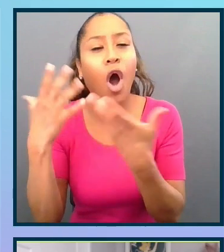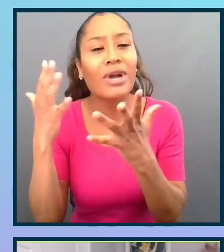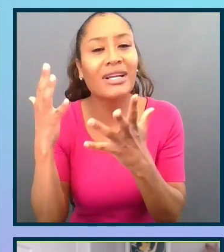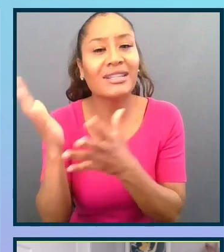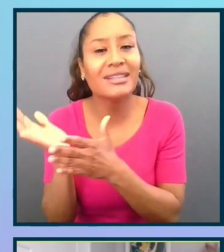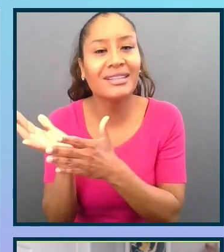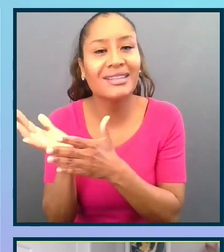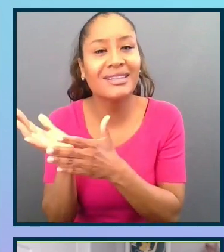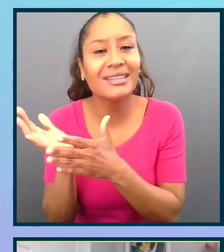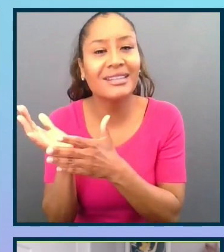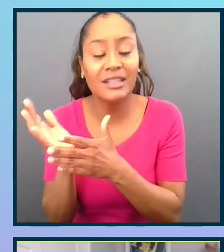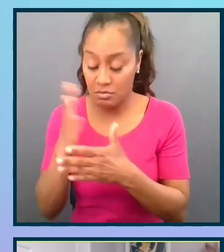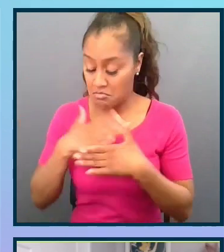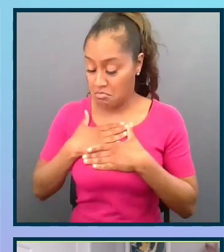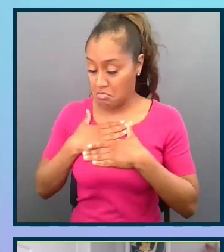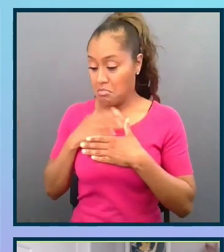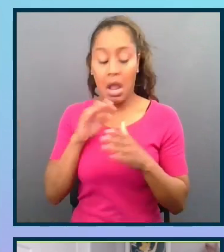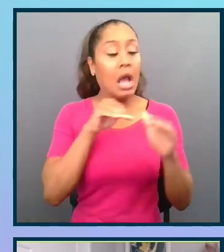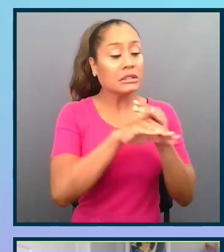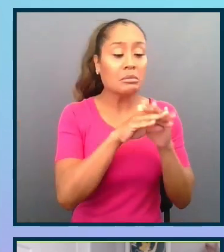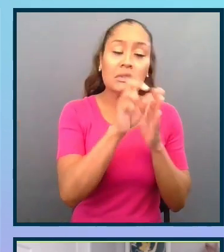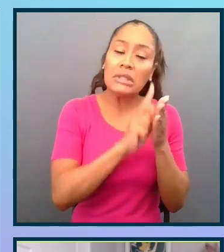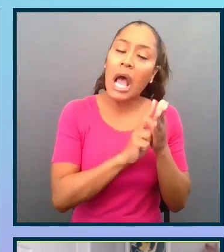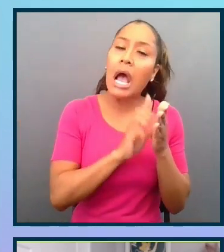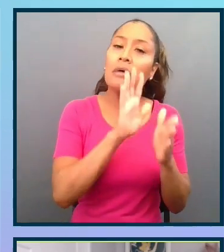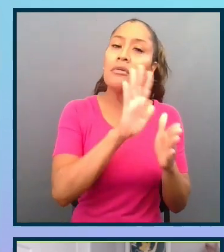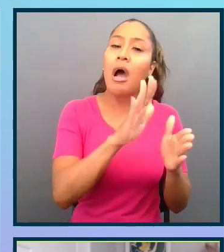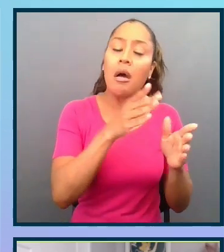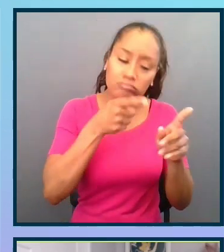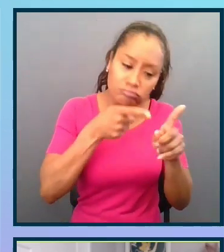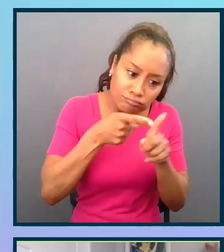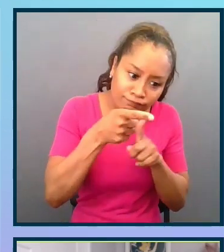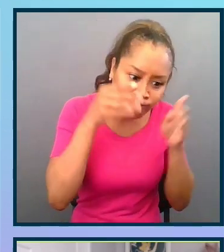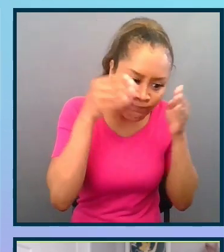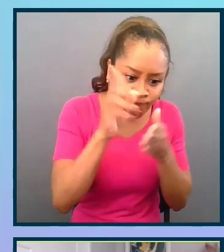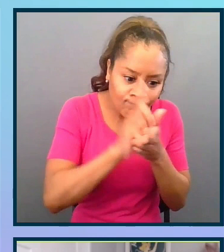I see accessibility designers as primarily focusing on designing experiences